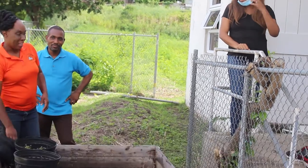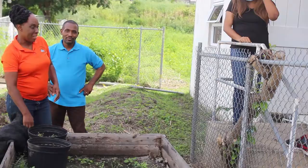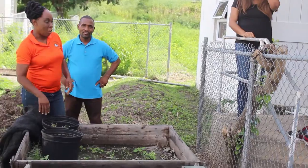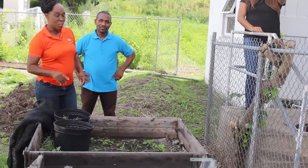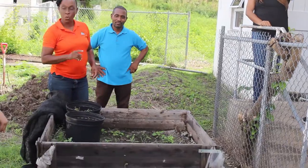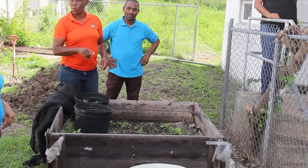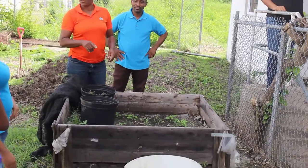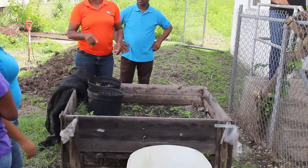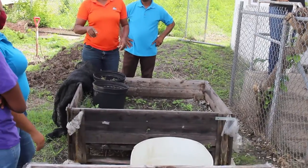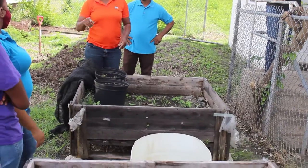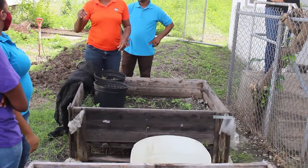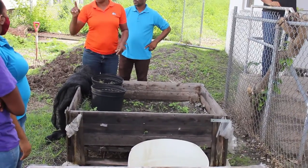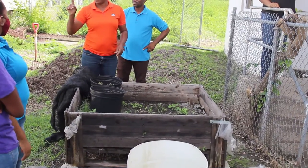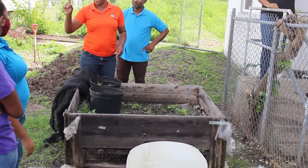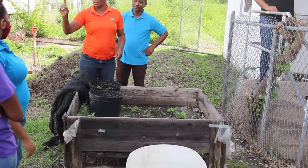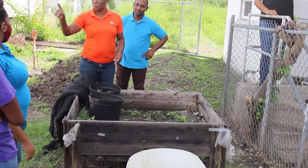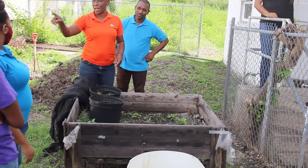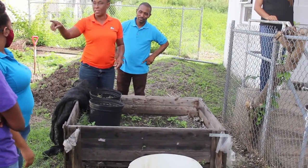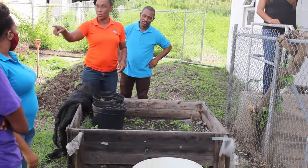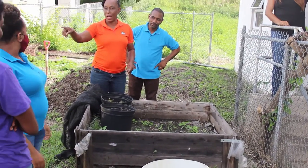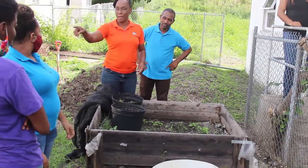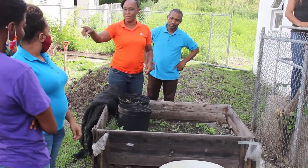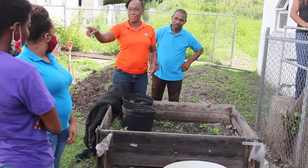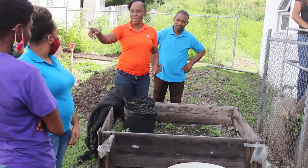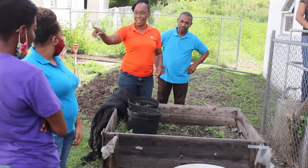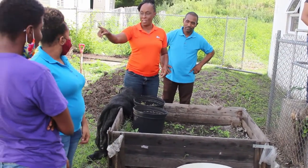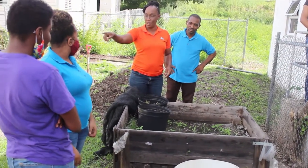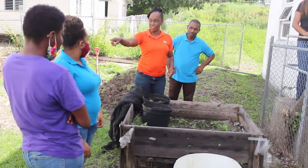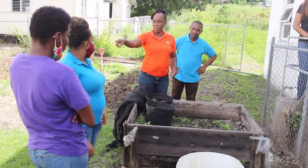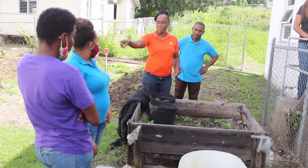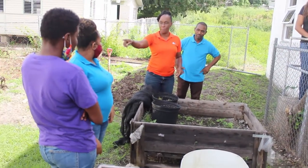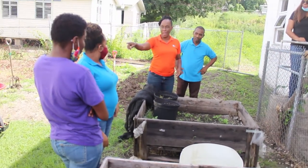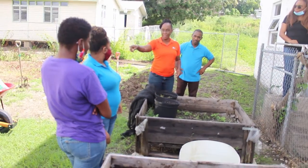and also we want you to observe today too that you have the introduction of some tests